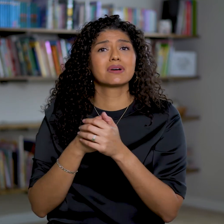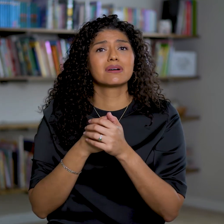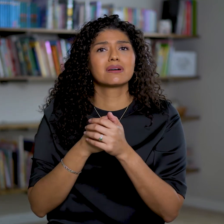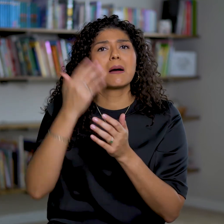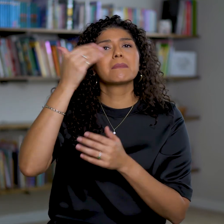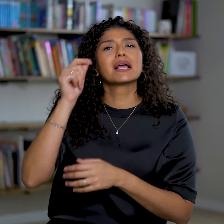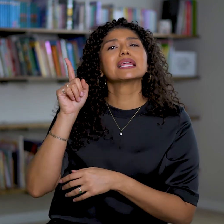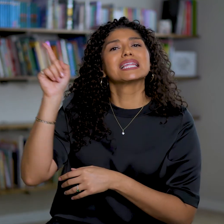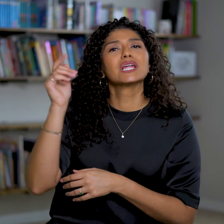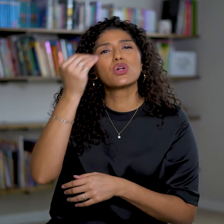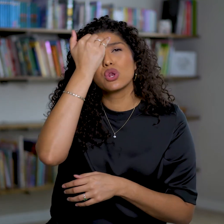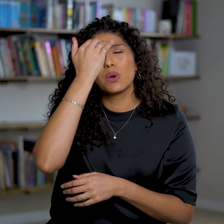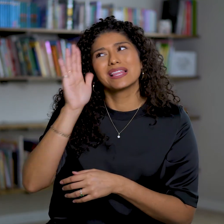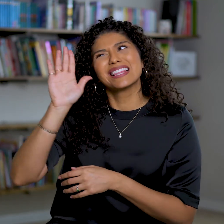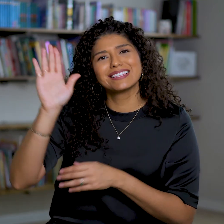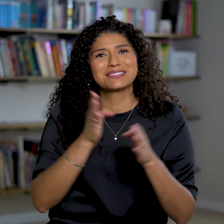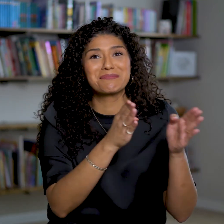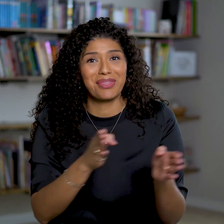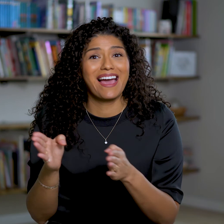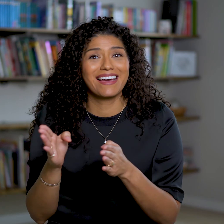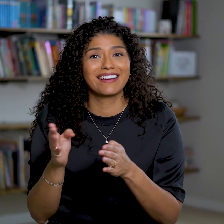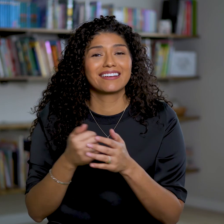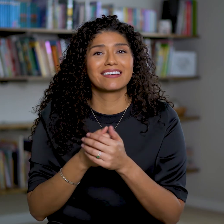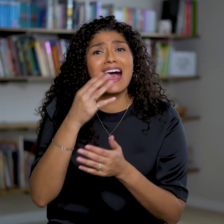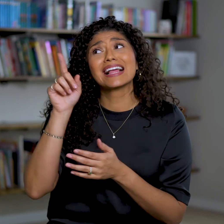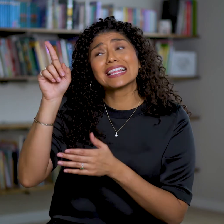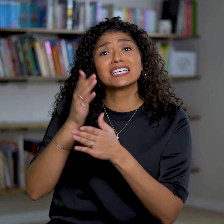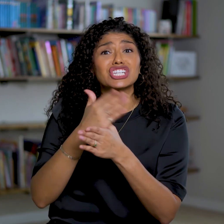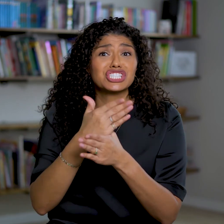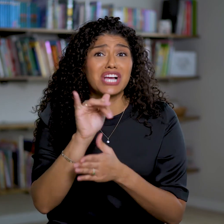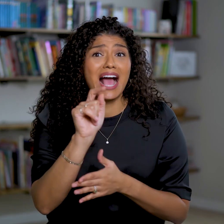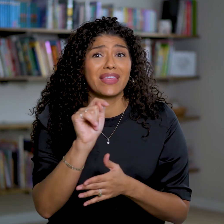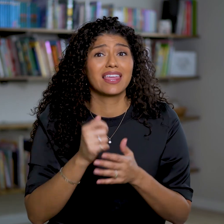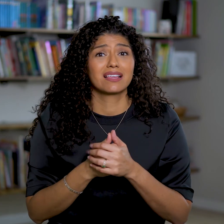because He knows His plan and He shares it!